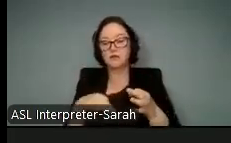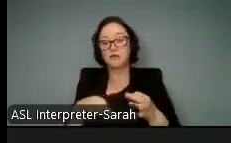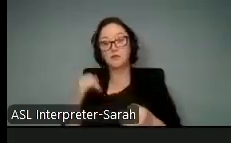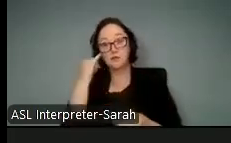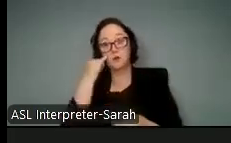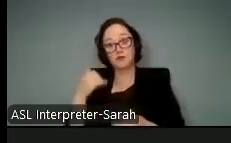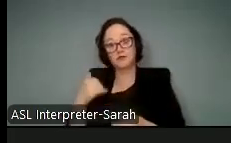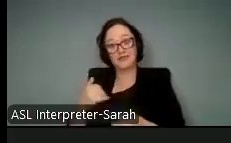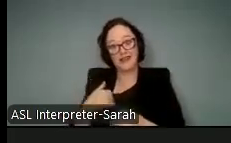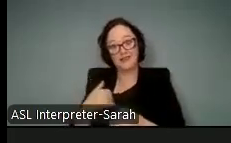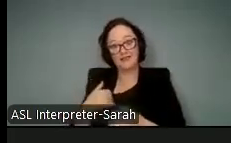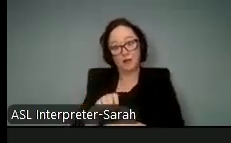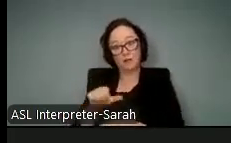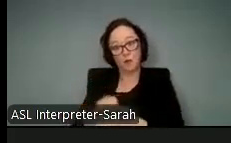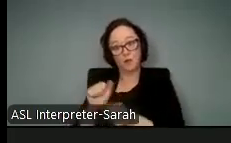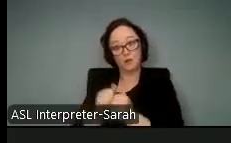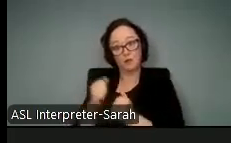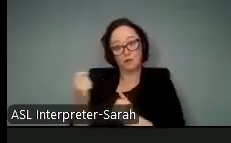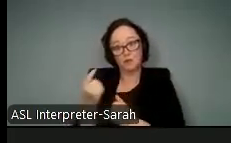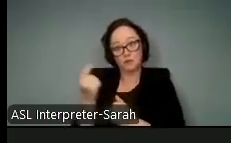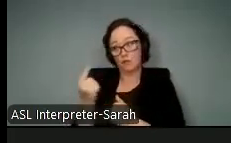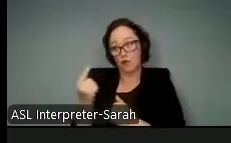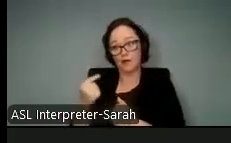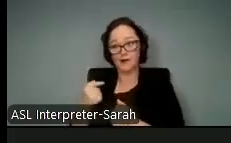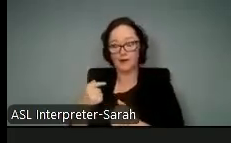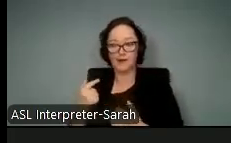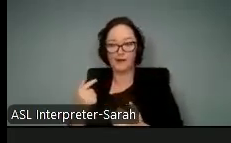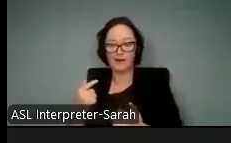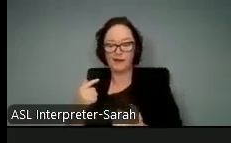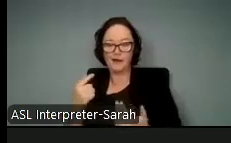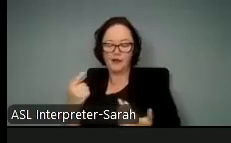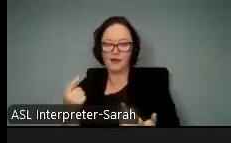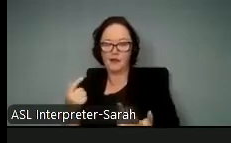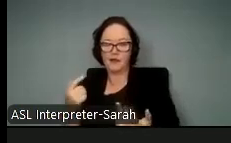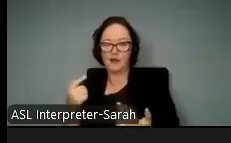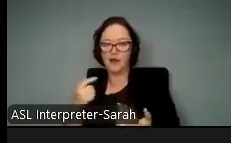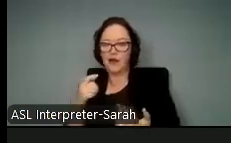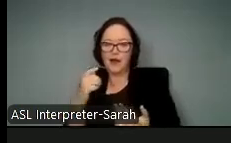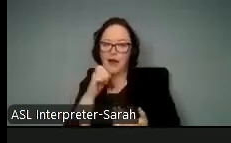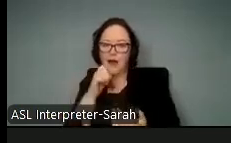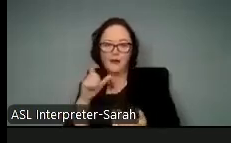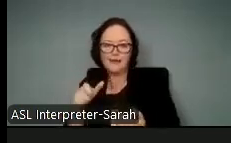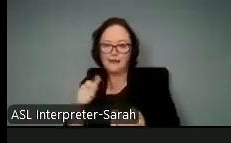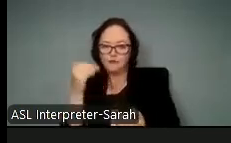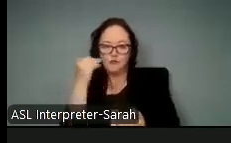I need to know what they look like, not that they exist and that there's a picture of them on the website. So we want to have an eye